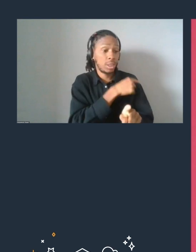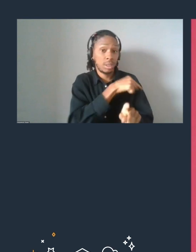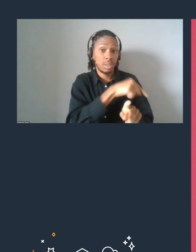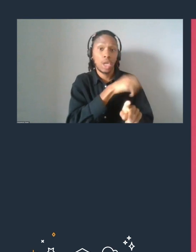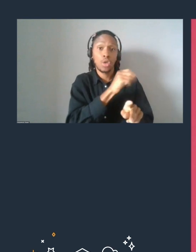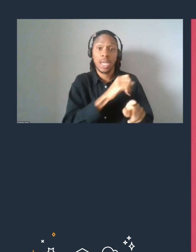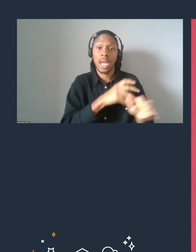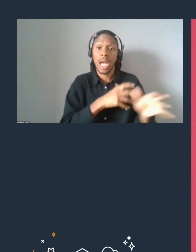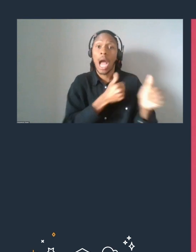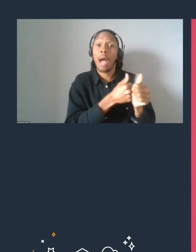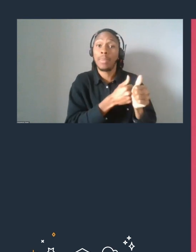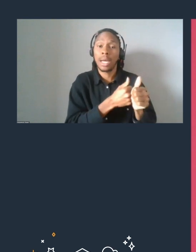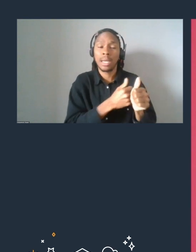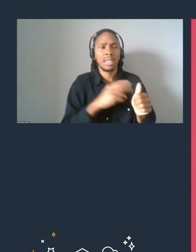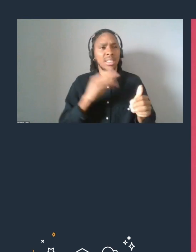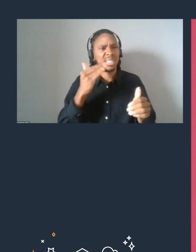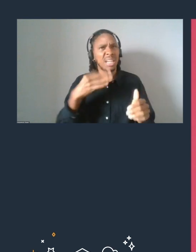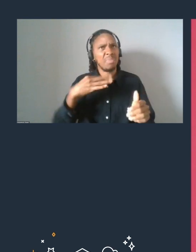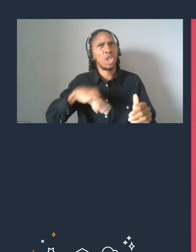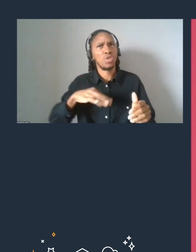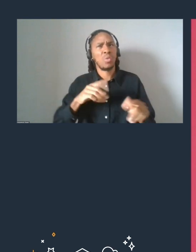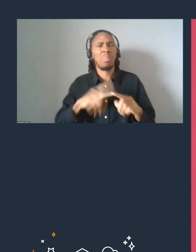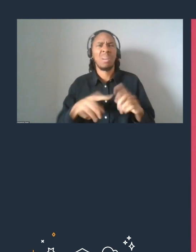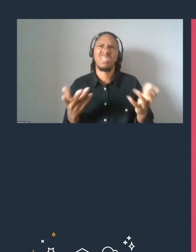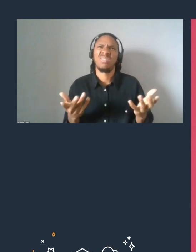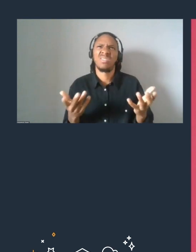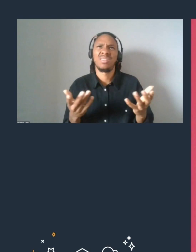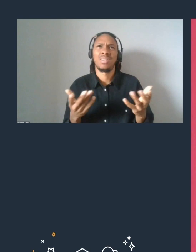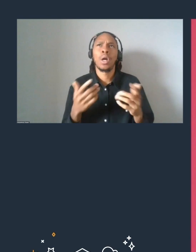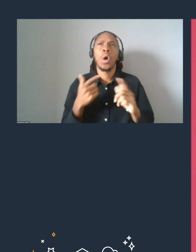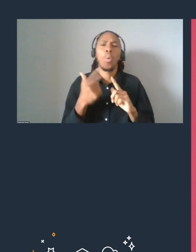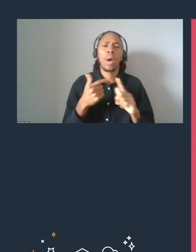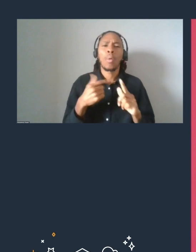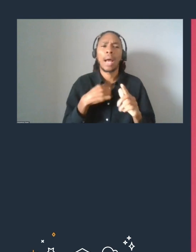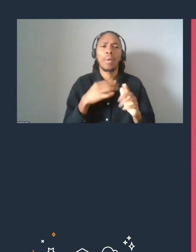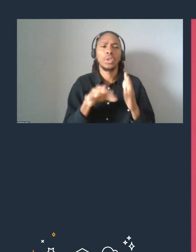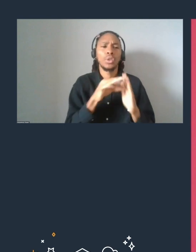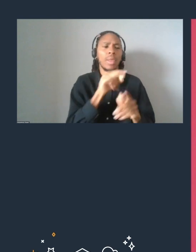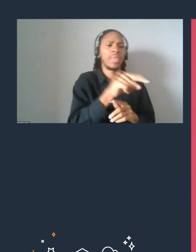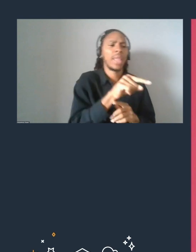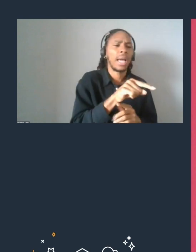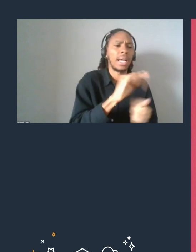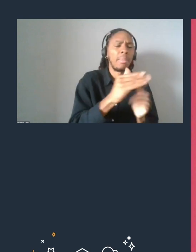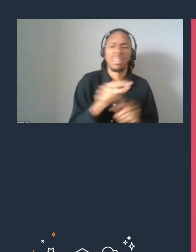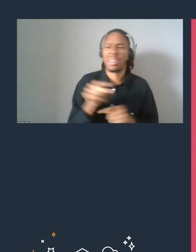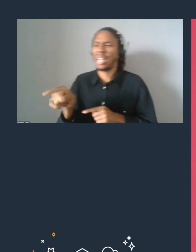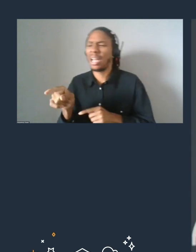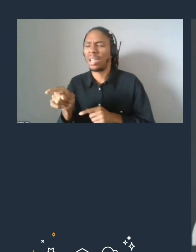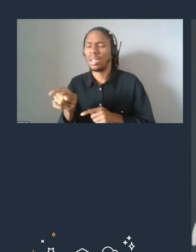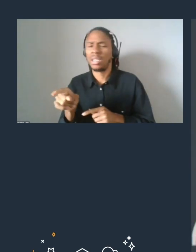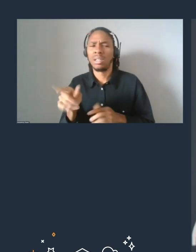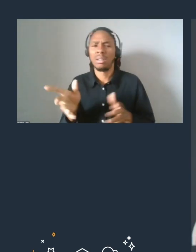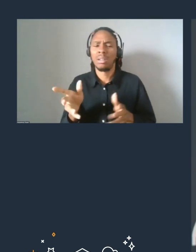Now, these all seem very useful, but as a user, when would I choose one over the other? Yeah, that's a good question.